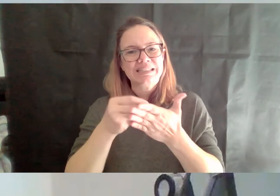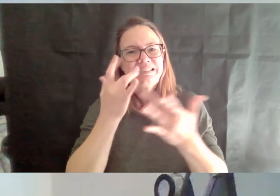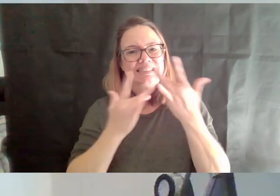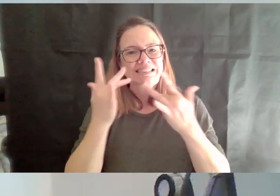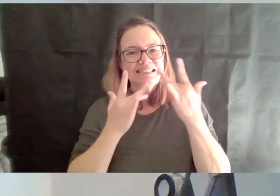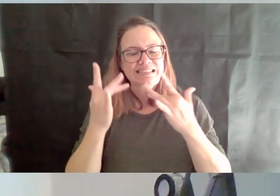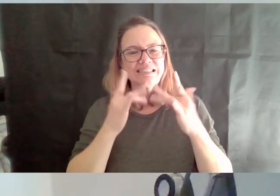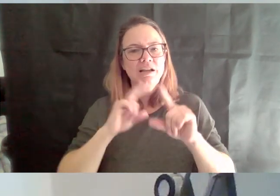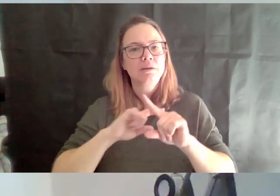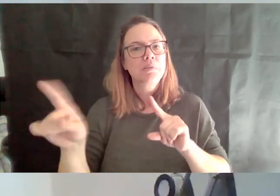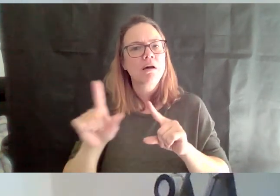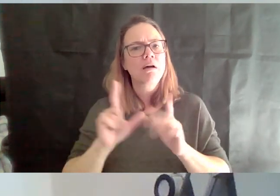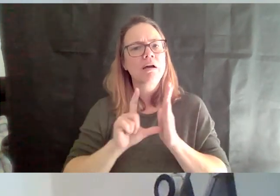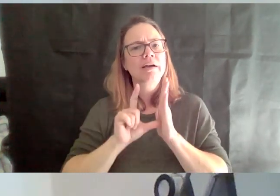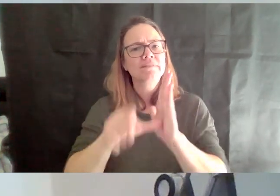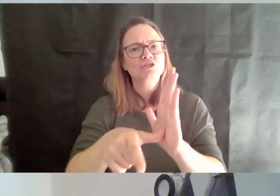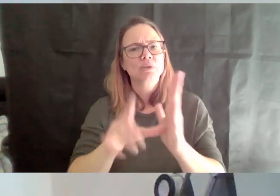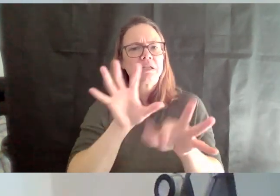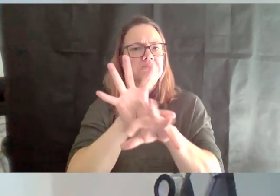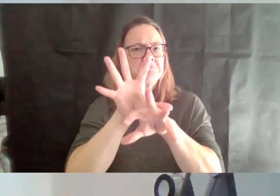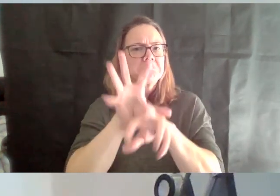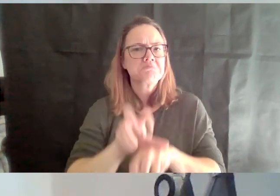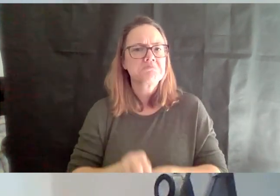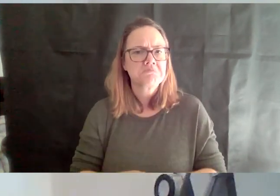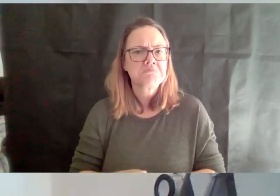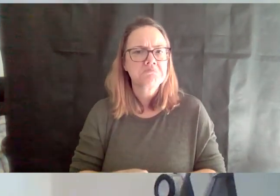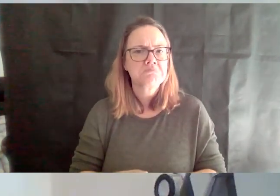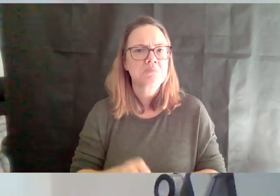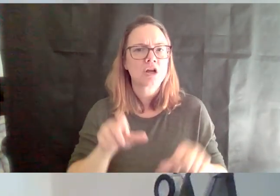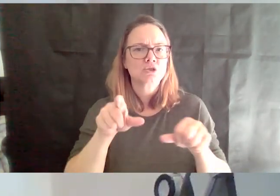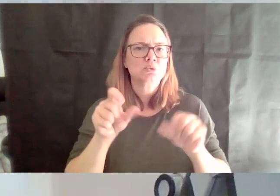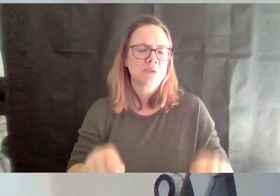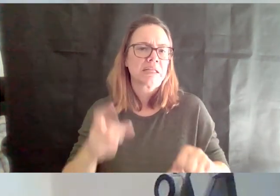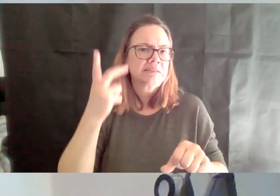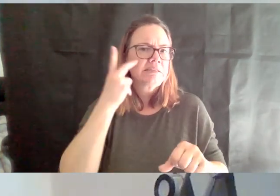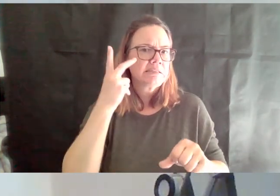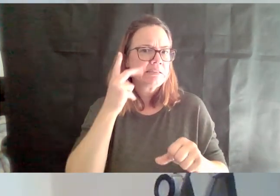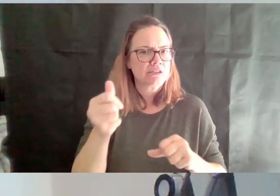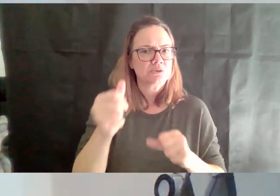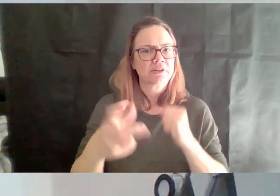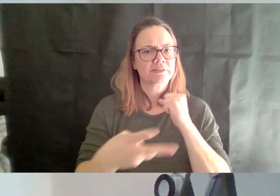get into the groove of things, it quickly falls into place, and you can see yourself saving some money.